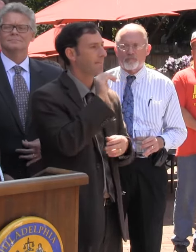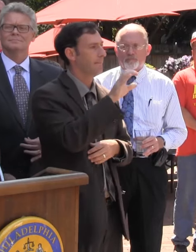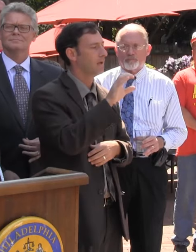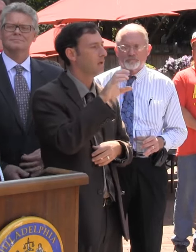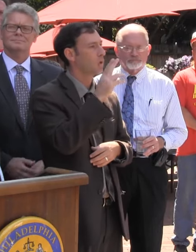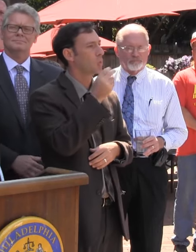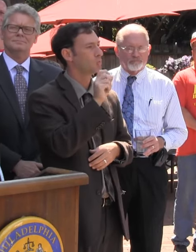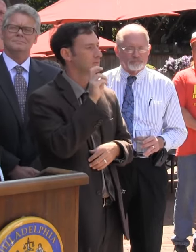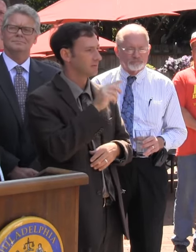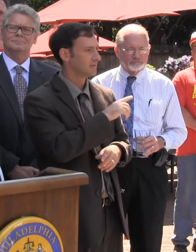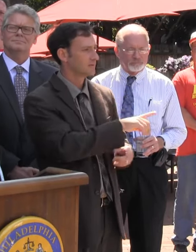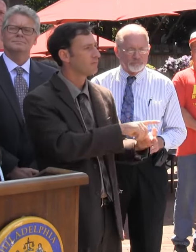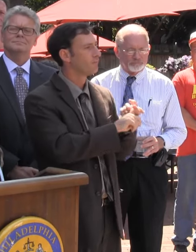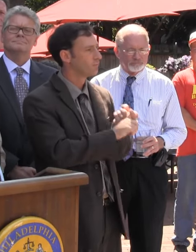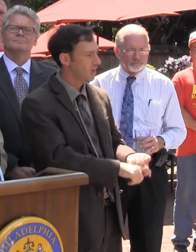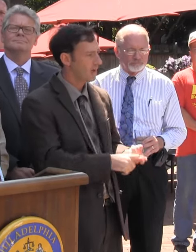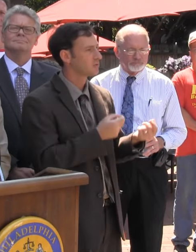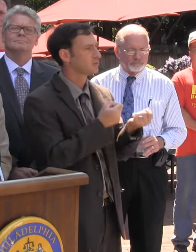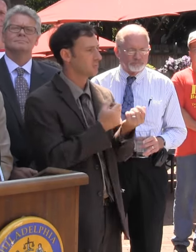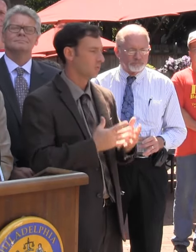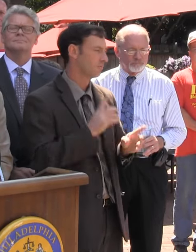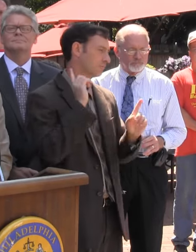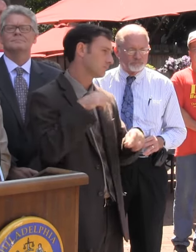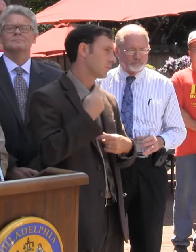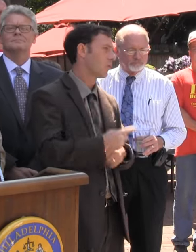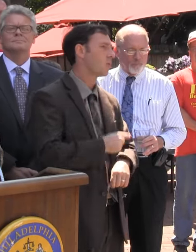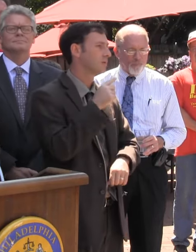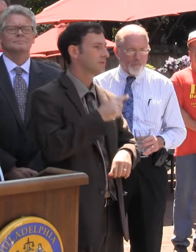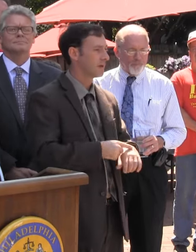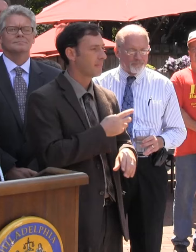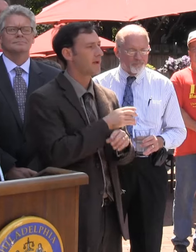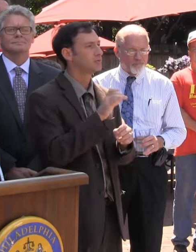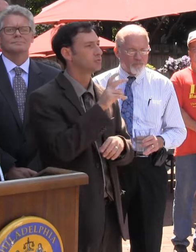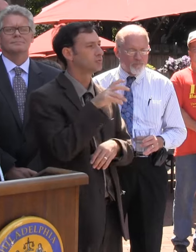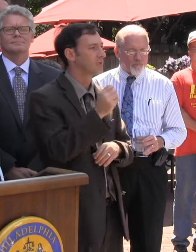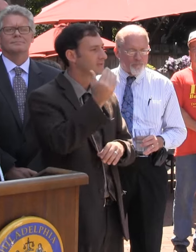a friend and supporter for a long long time, and Jack's Firehouse Restaurant for their